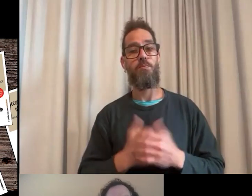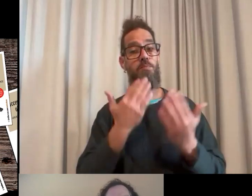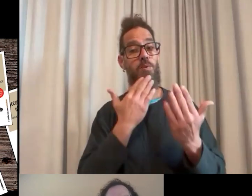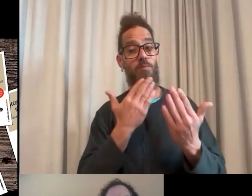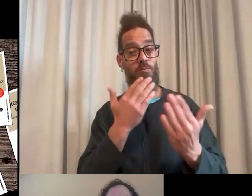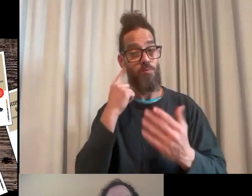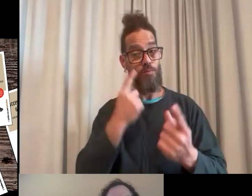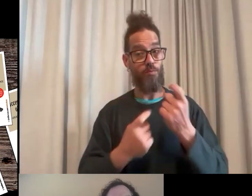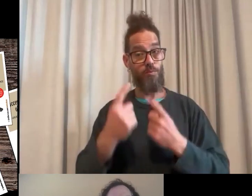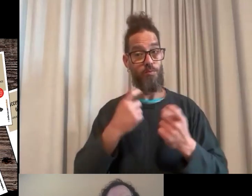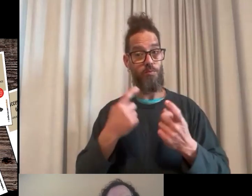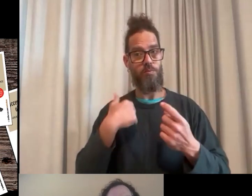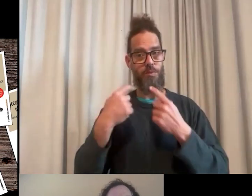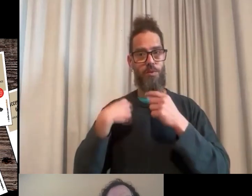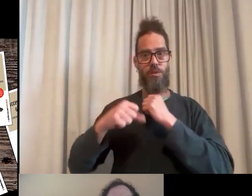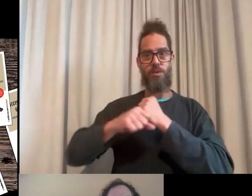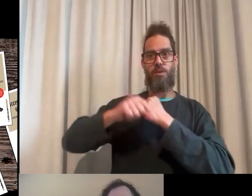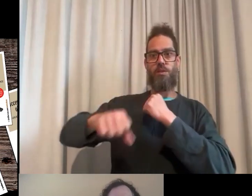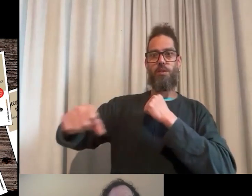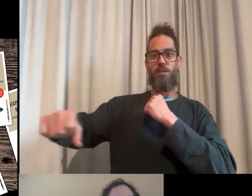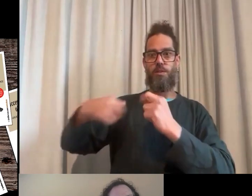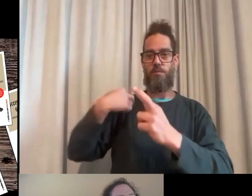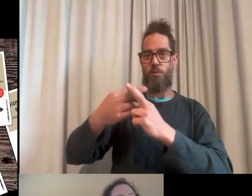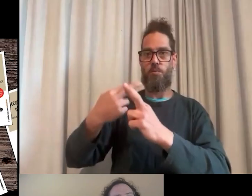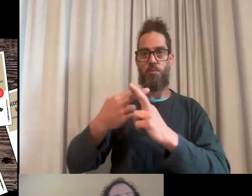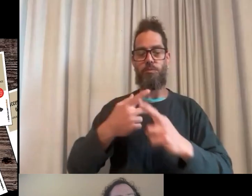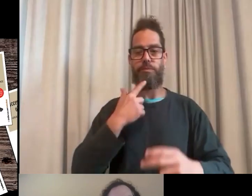Now, thank you for the question, Anonymouse.